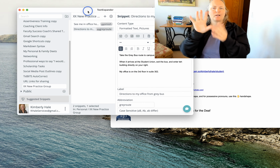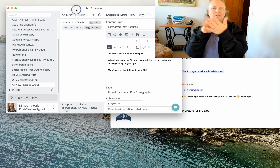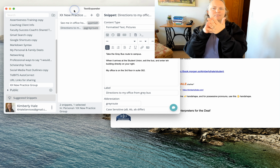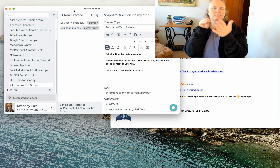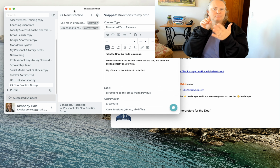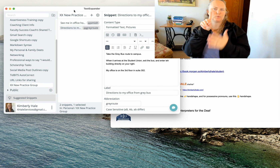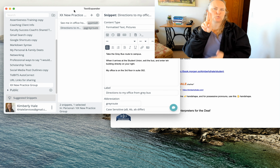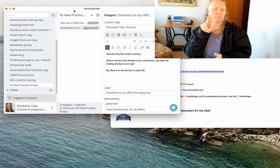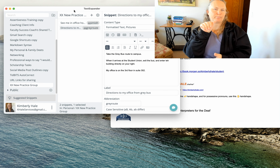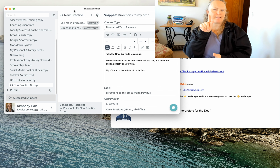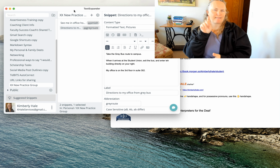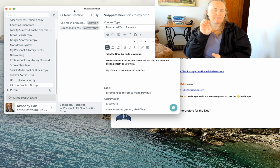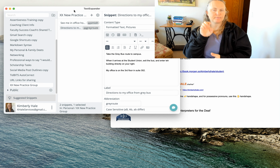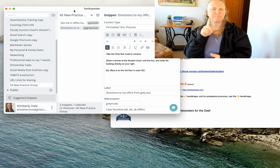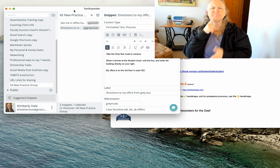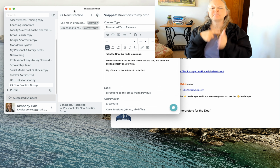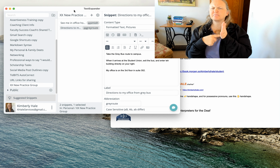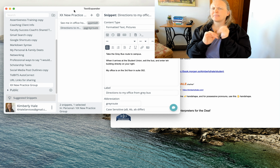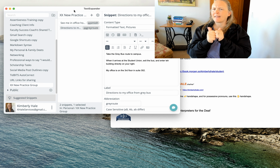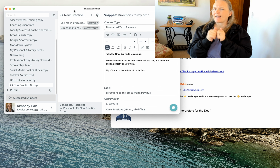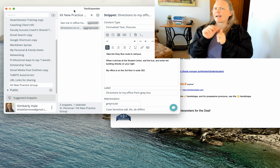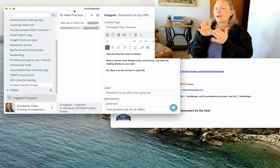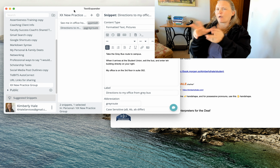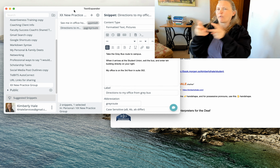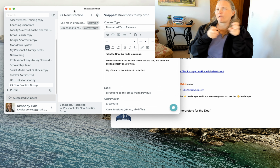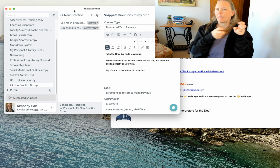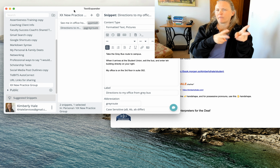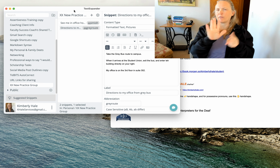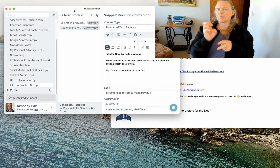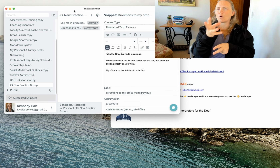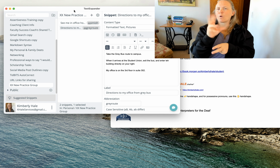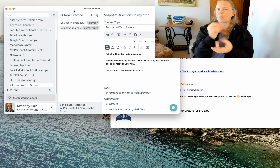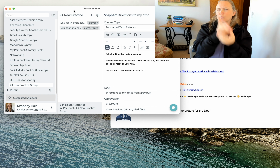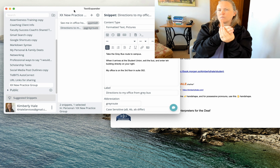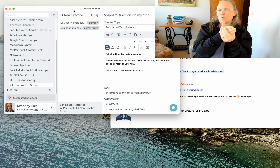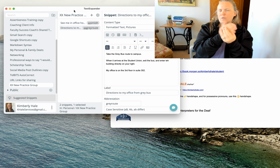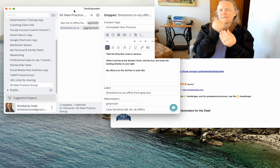I want to give you just a quick demonstration of how you'll copy these into your own snippet groups.